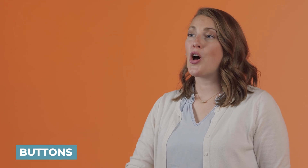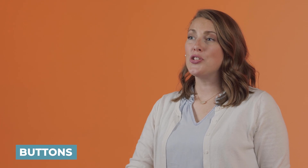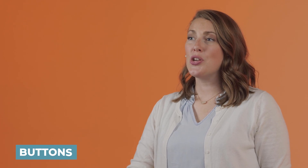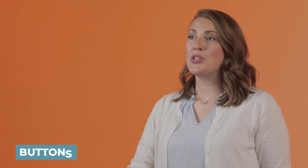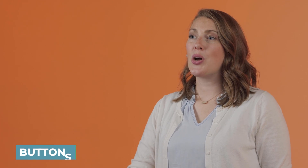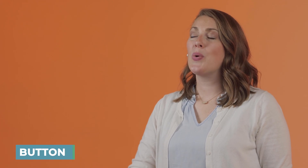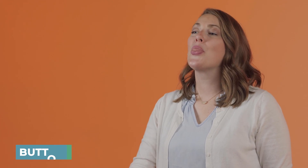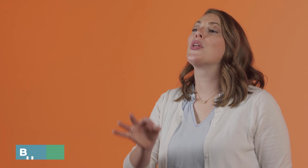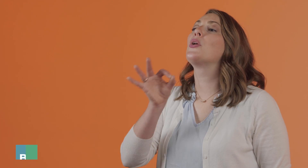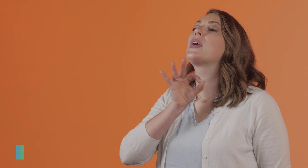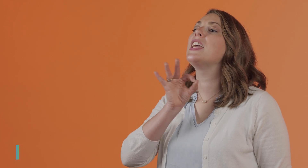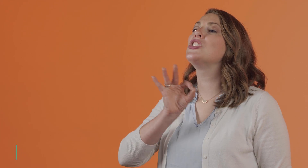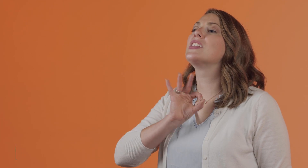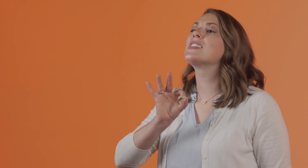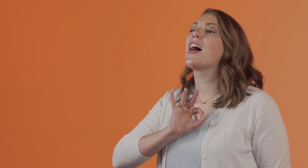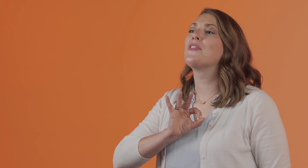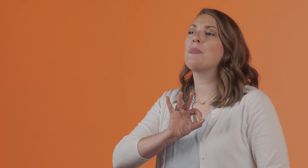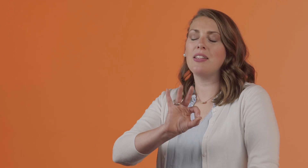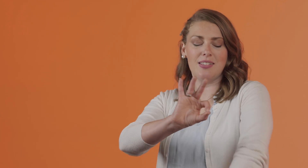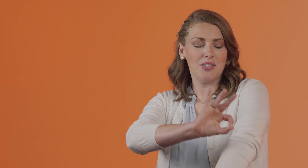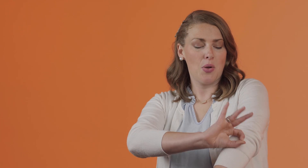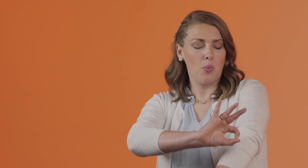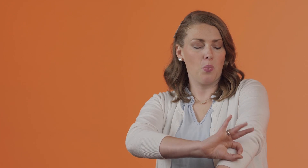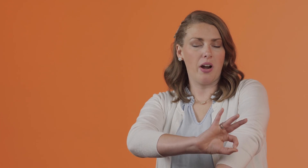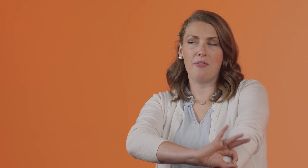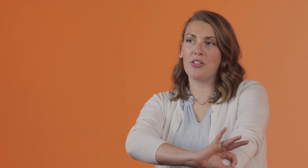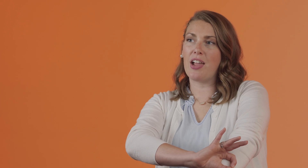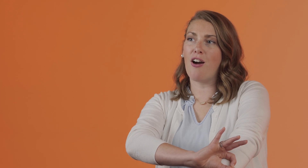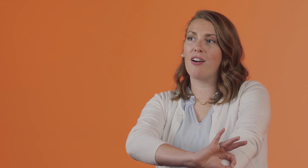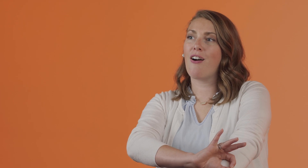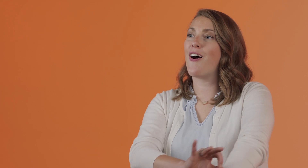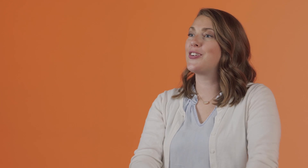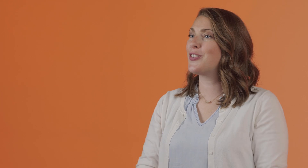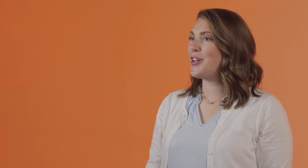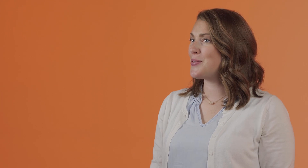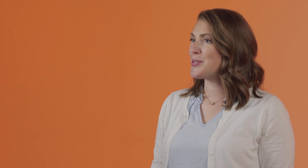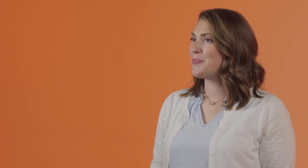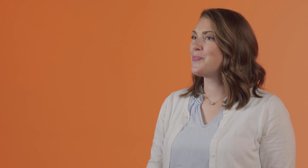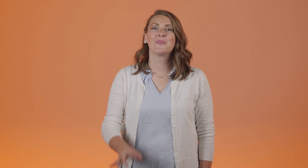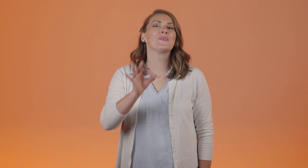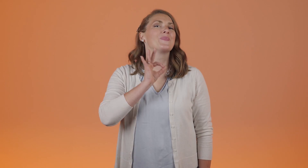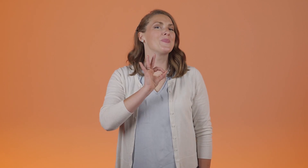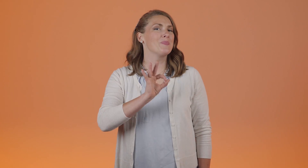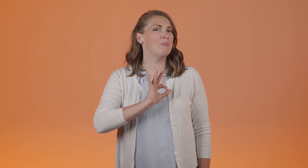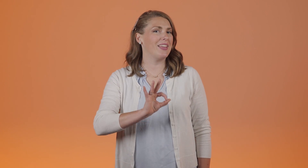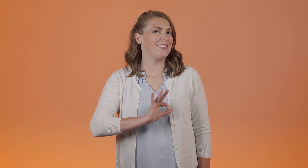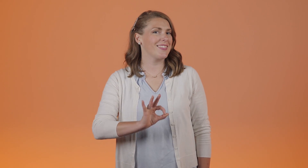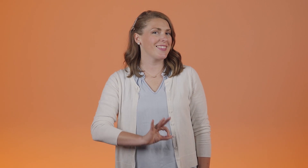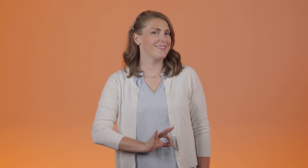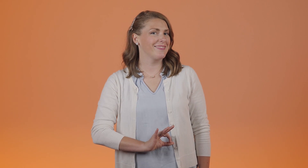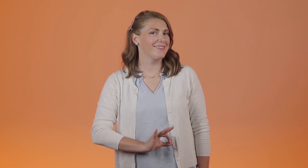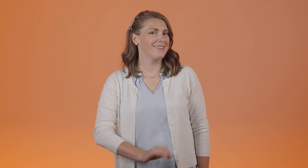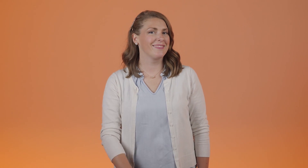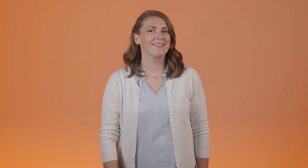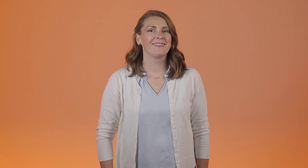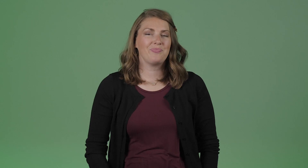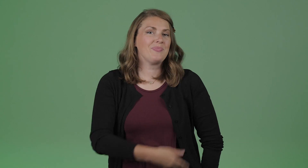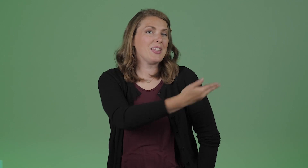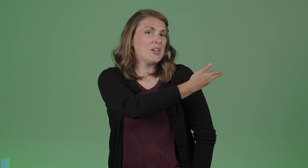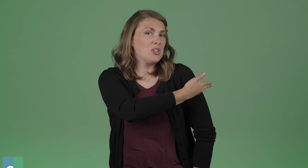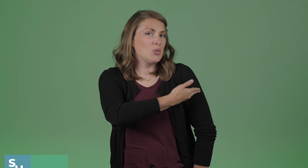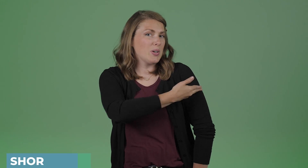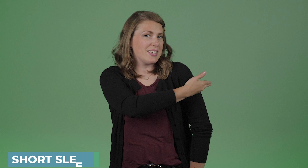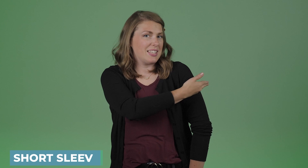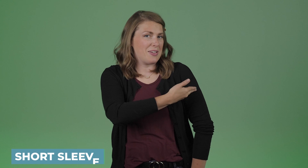also show the locations of the buttons wherever they are on your clothes 'buttons.' 'Short sleeve,